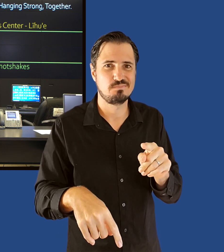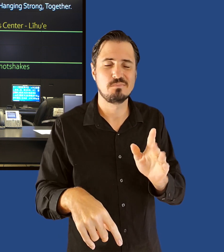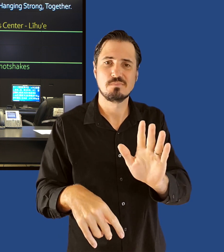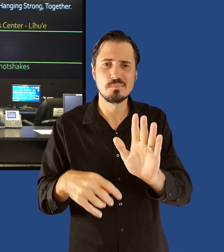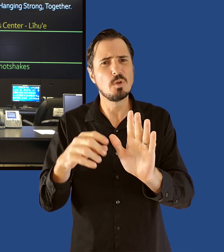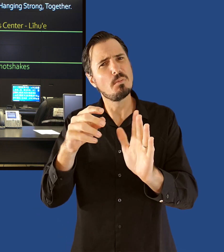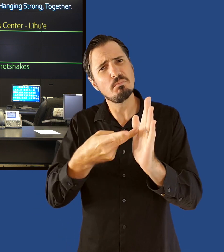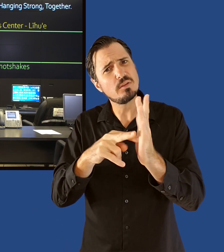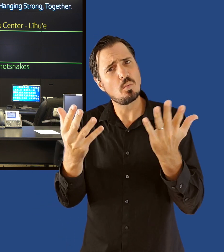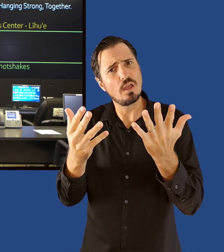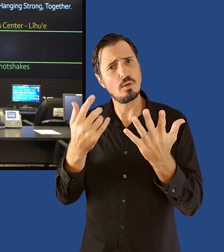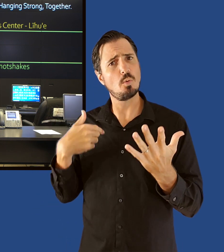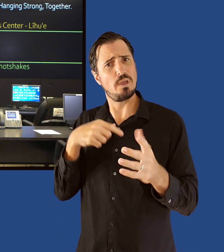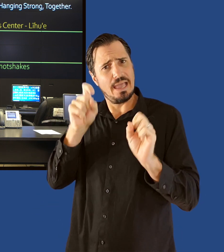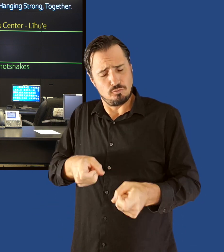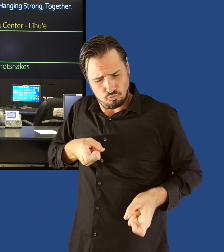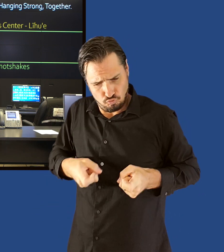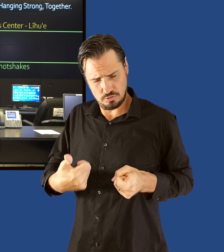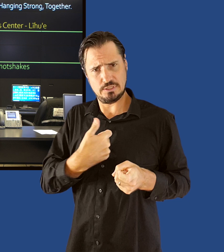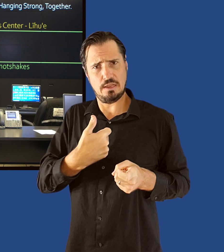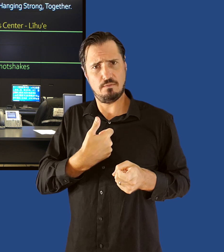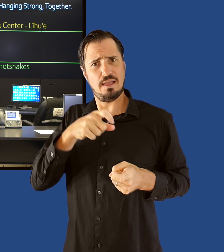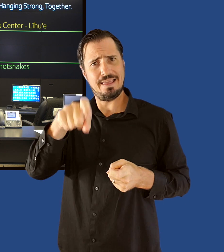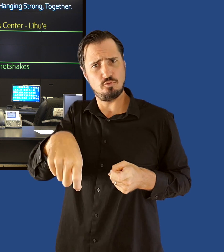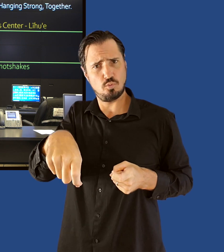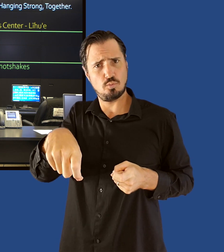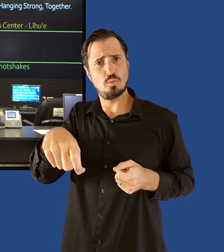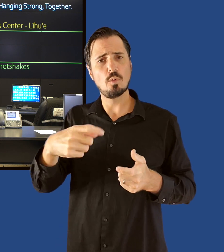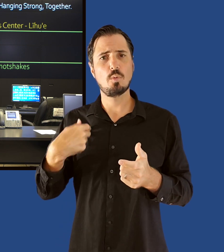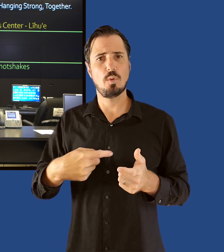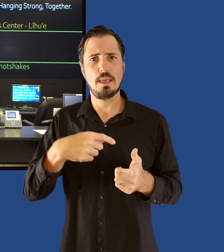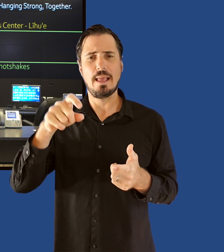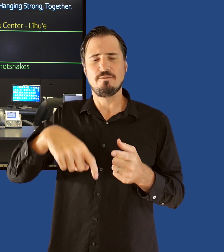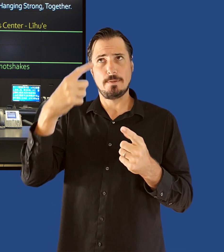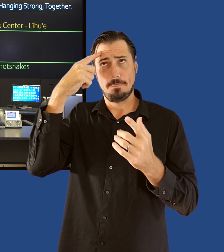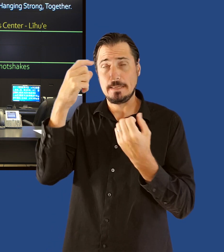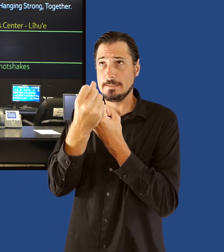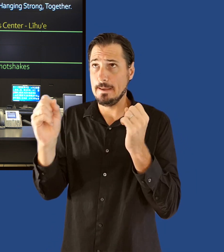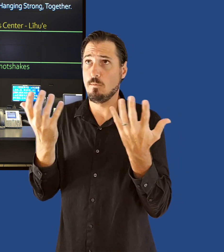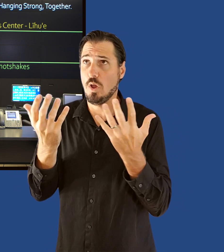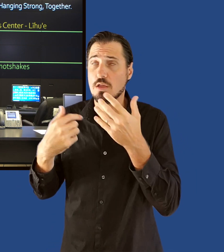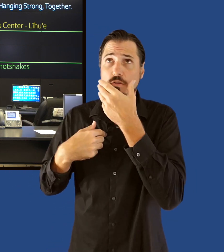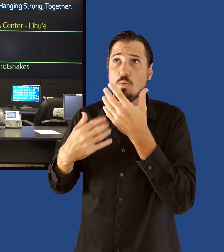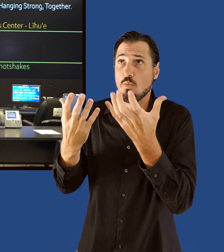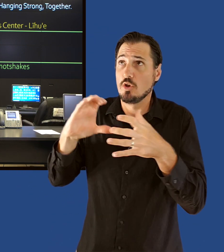Regardless of the rules in place or the terminology used, we know that we should continue to stay home as much as possible.